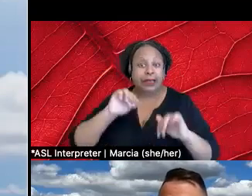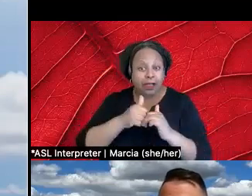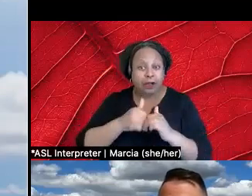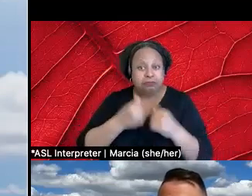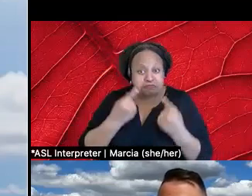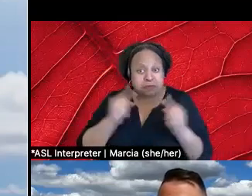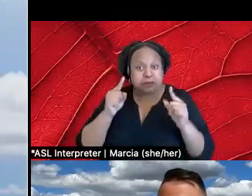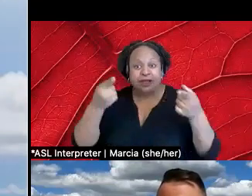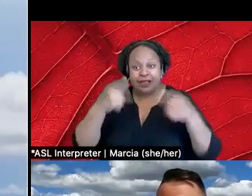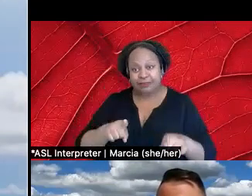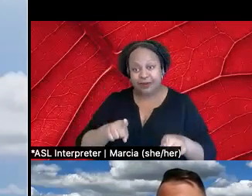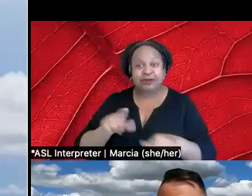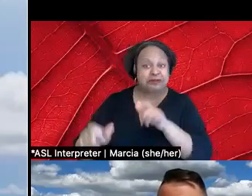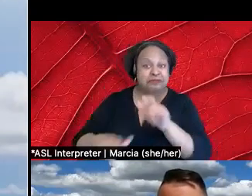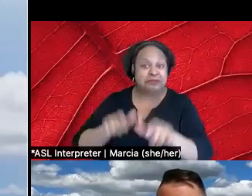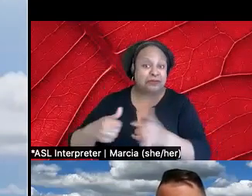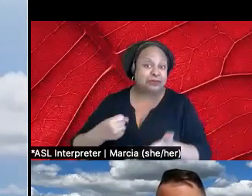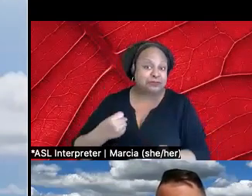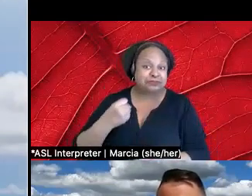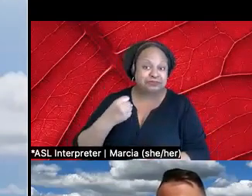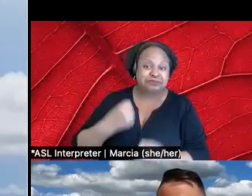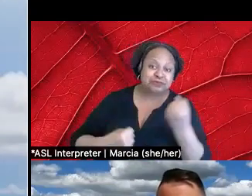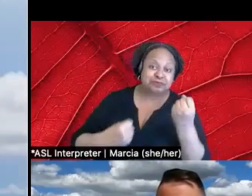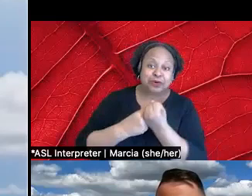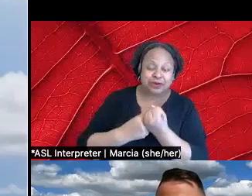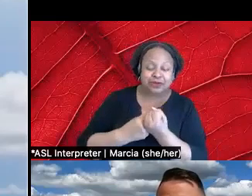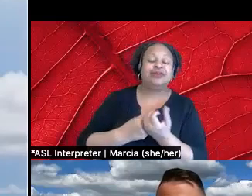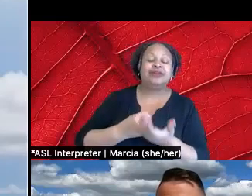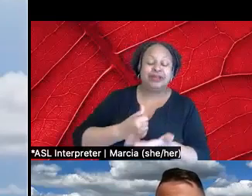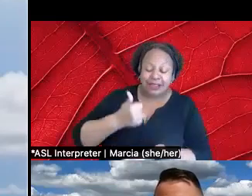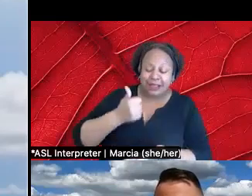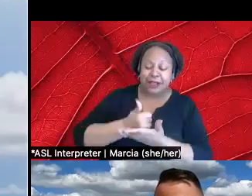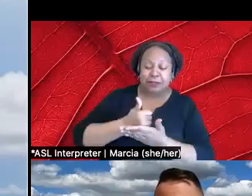have made this conference happen share goals and because of this have donated their time,